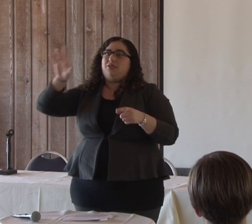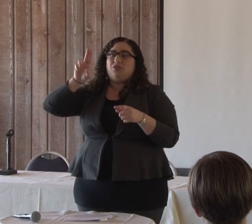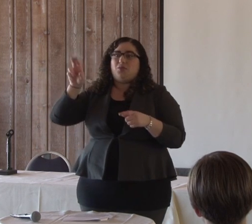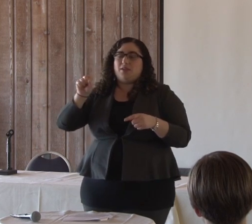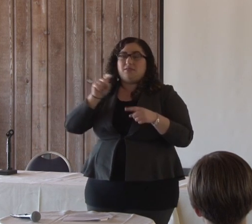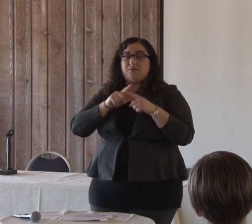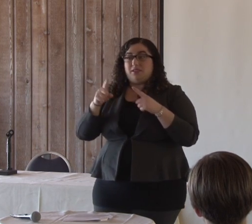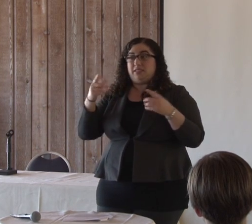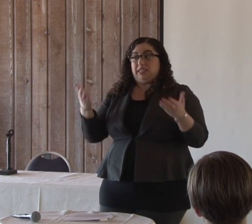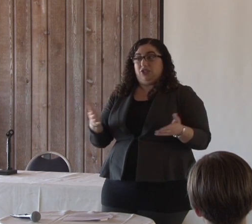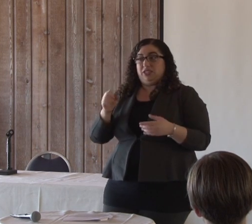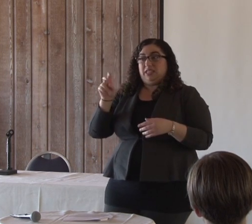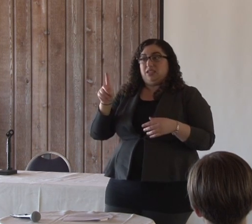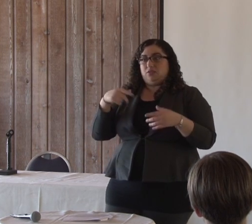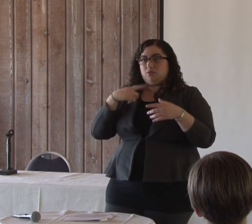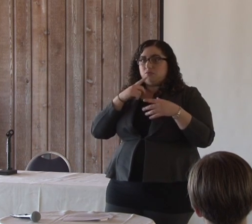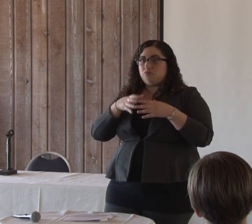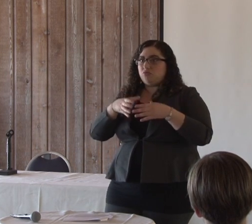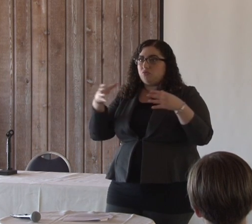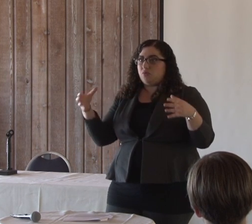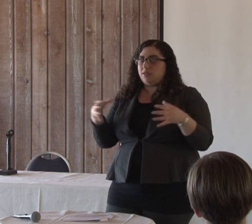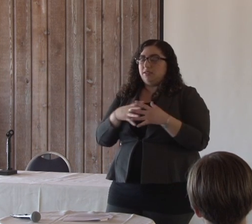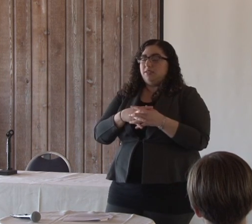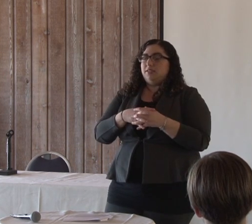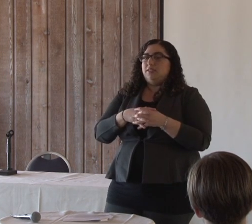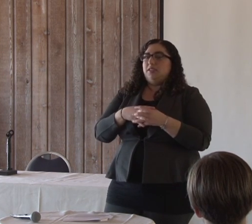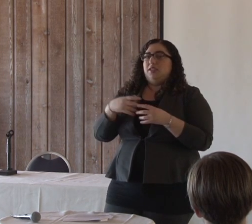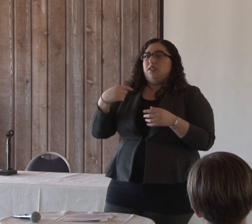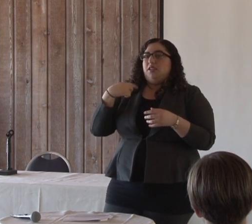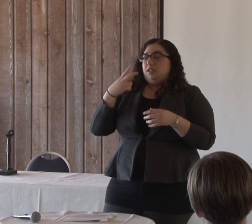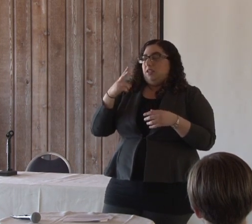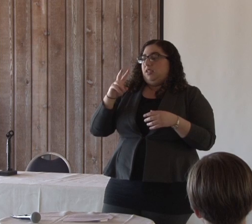really expanding. And. It's not just El Cajon. It's all over the nation